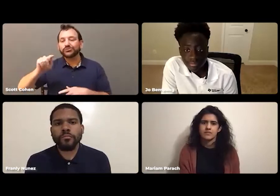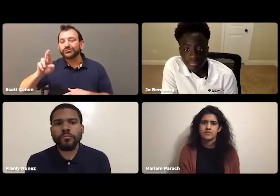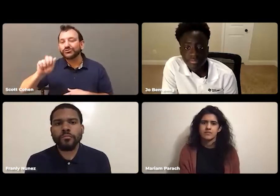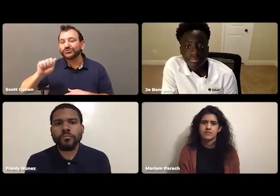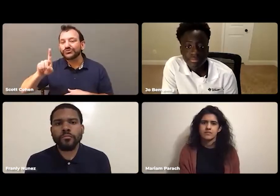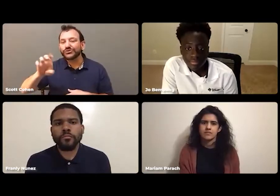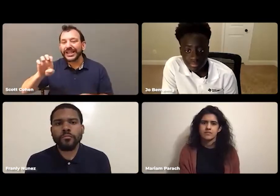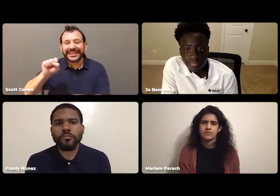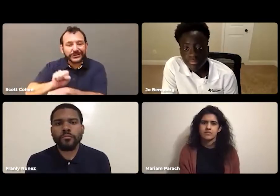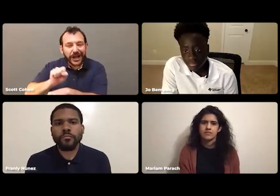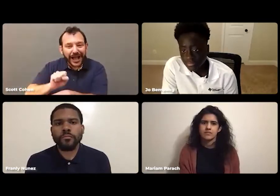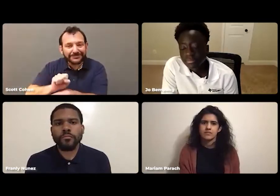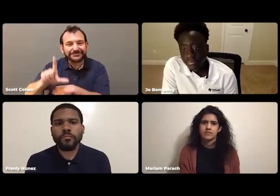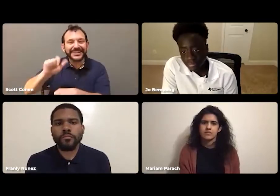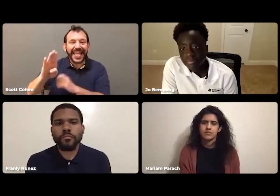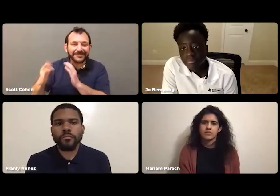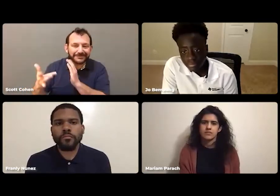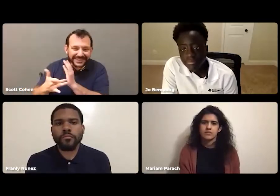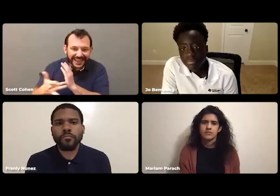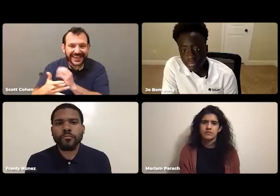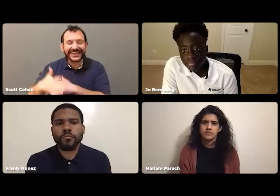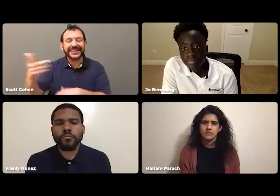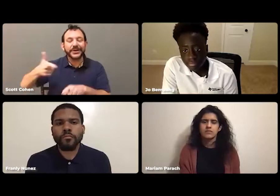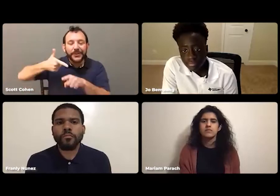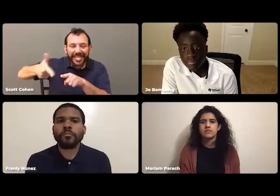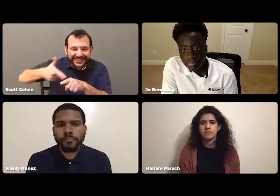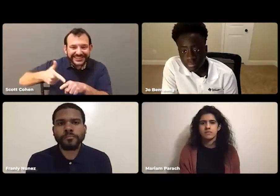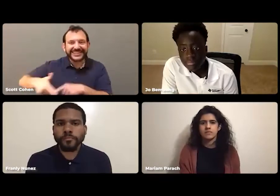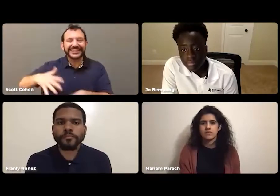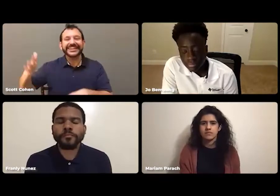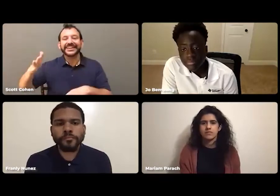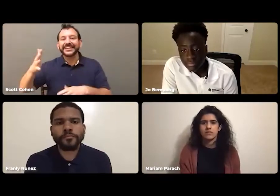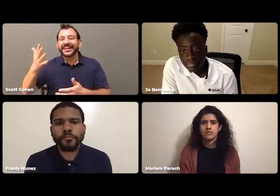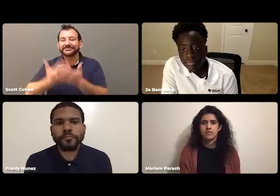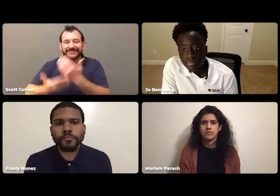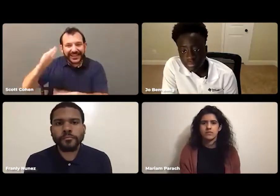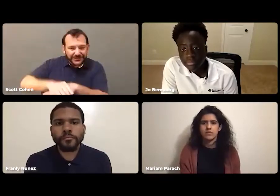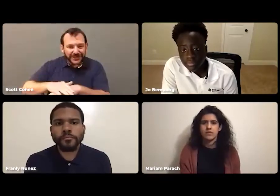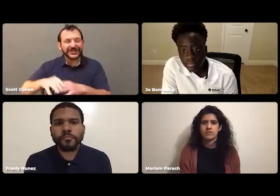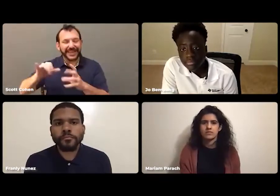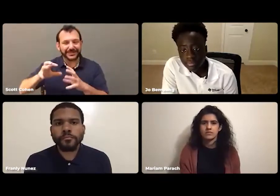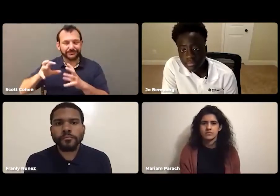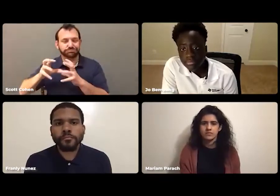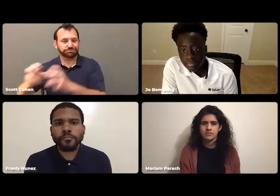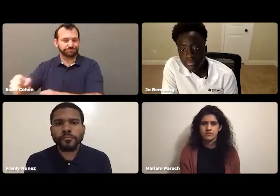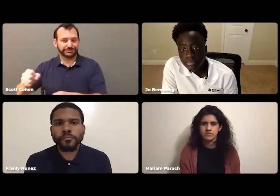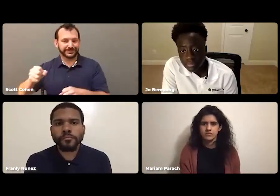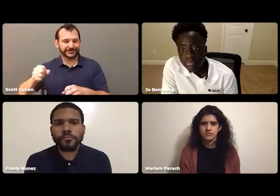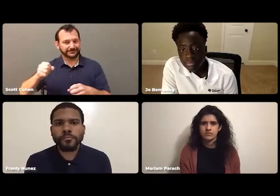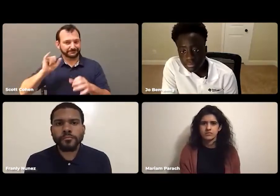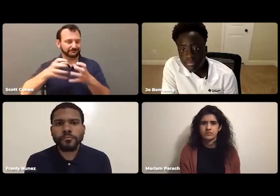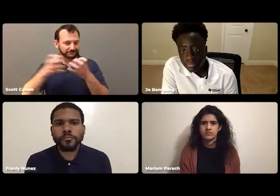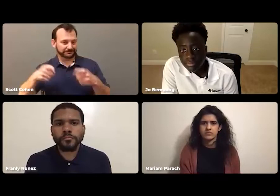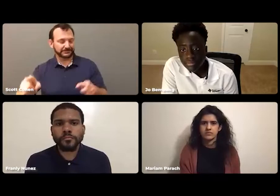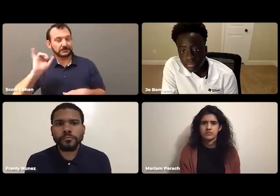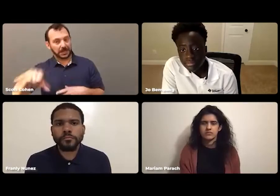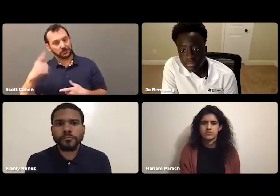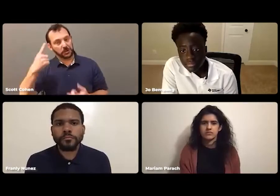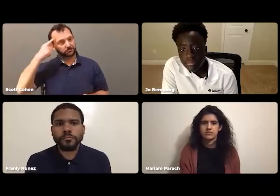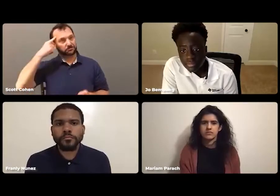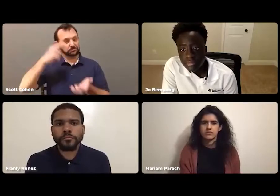Deaf STEM graduates are doing trade jobs, blue collar jobs, hands-on jobs, like welding,